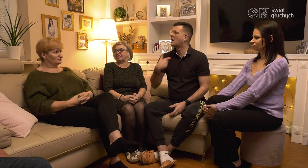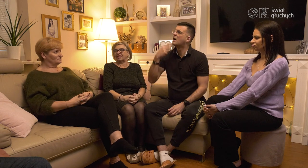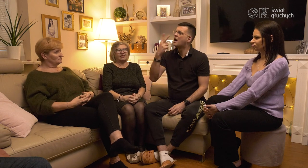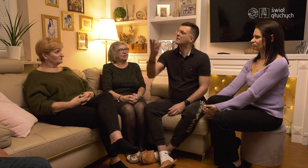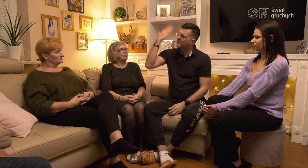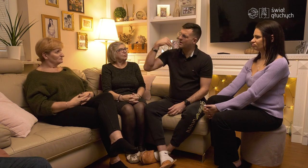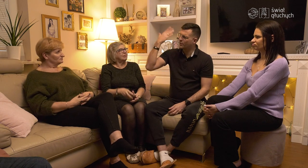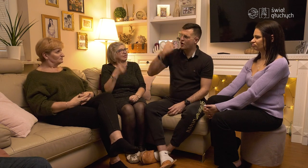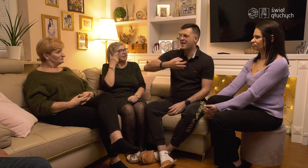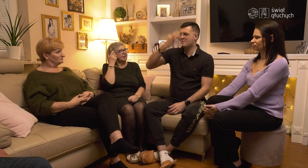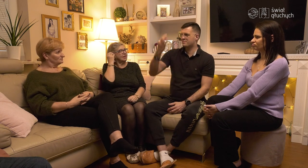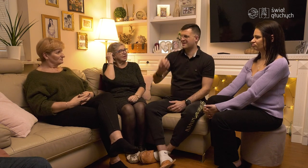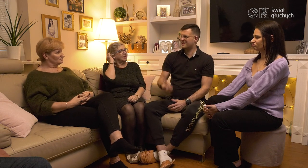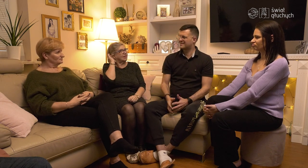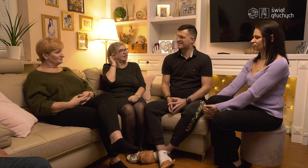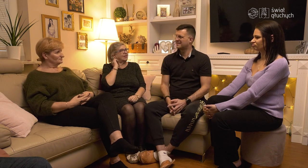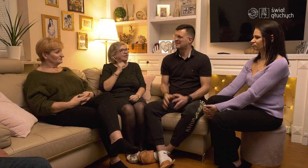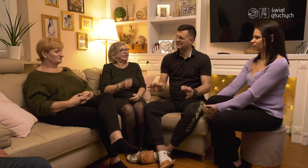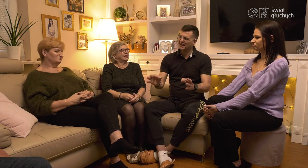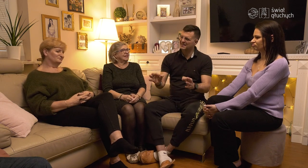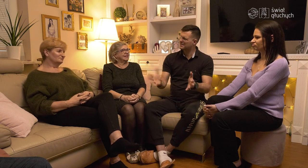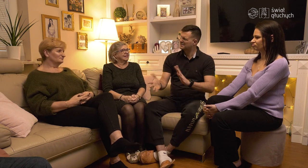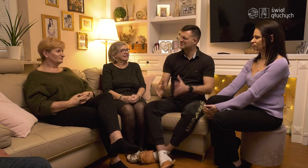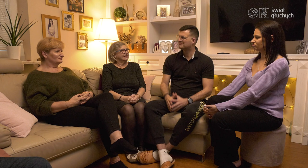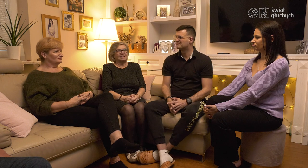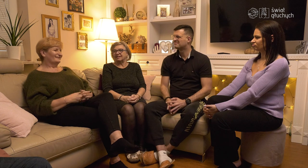[Rafał]: And I think it was better before. Now it's so-so.